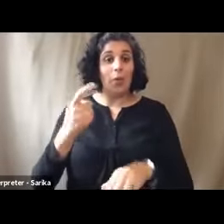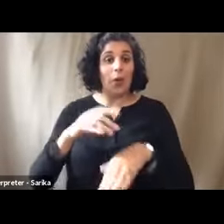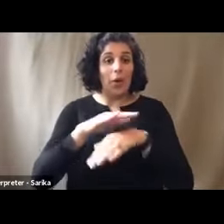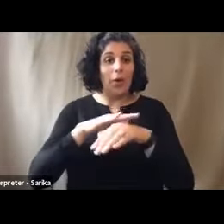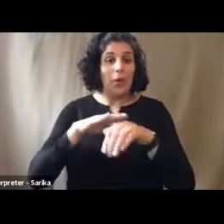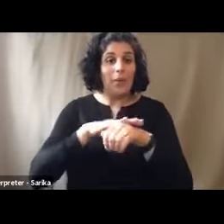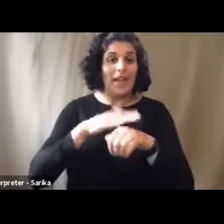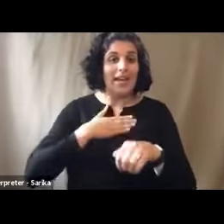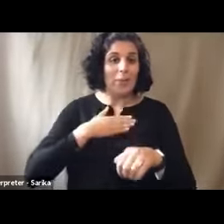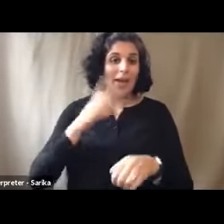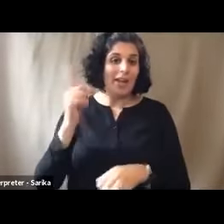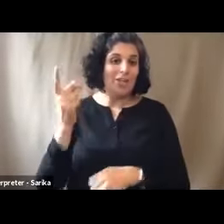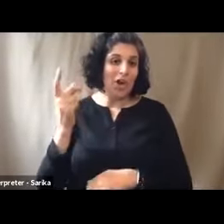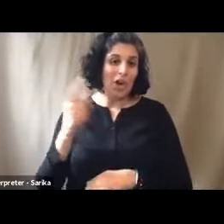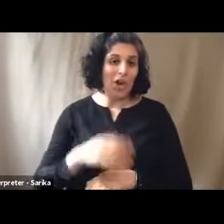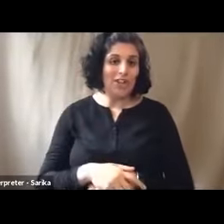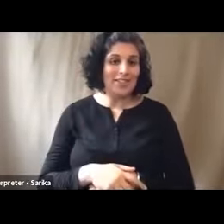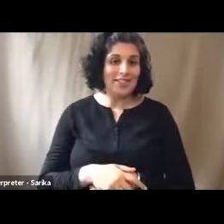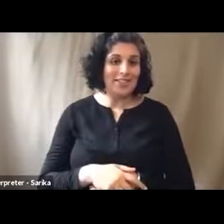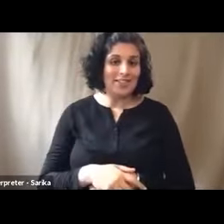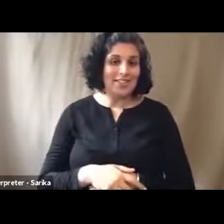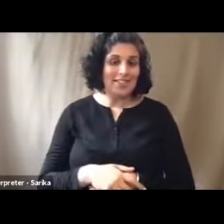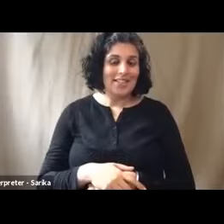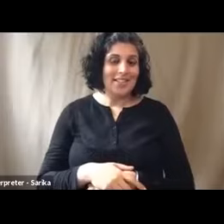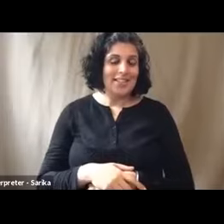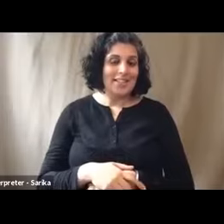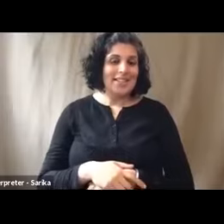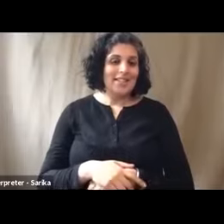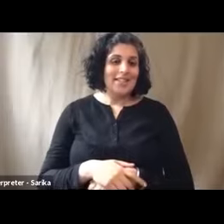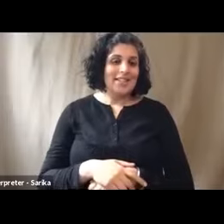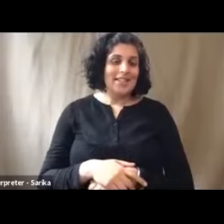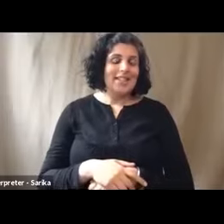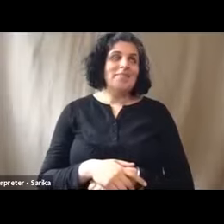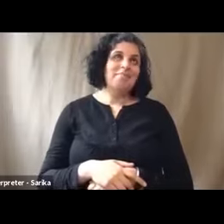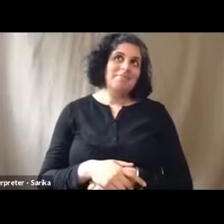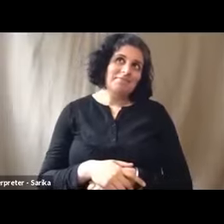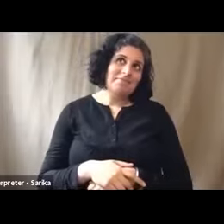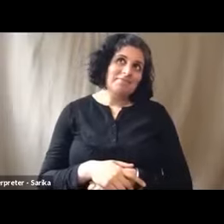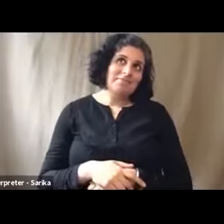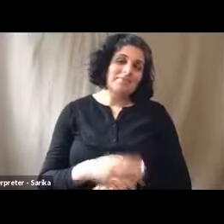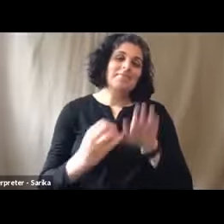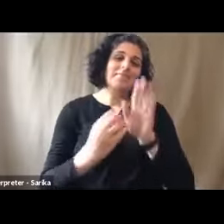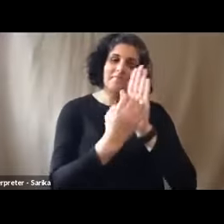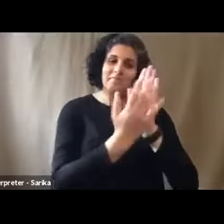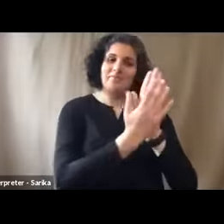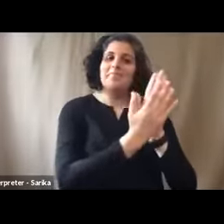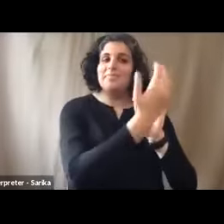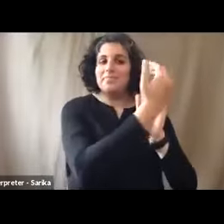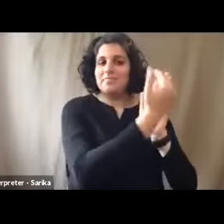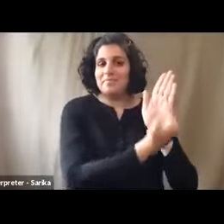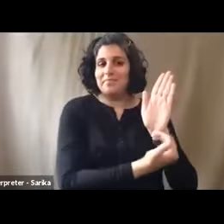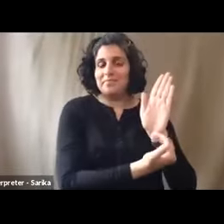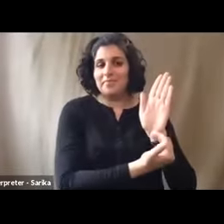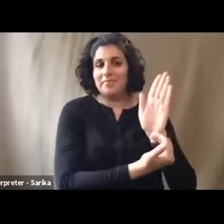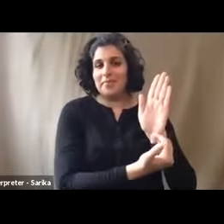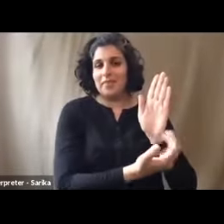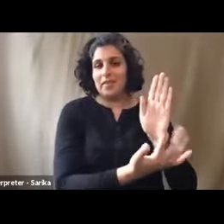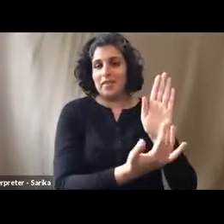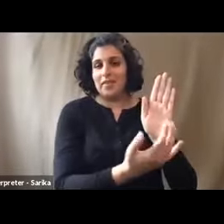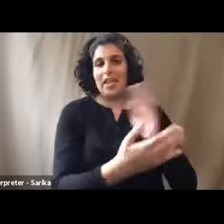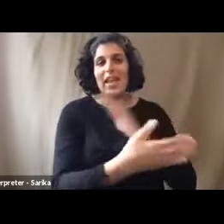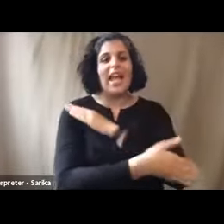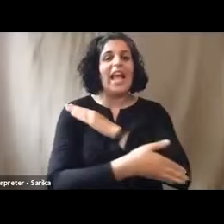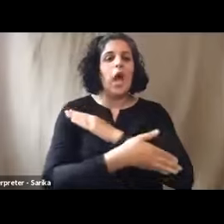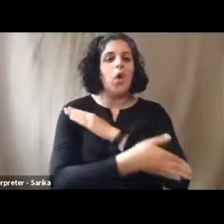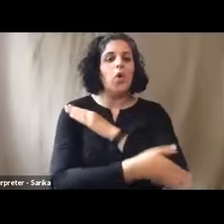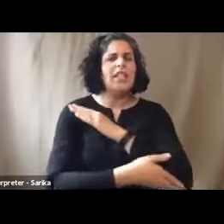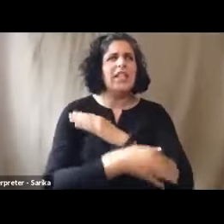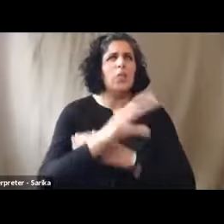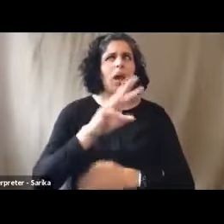It's also listed on the county website I believe, and if not then I mean